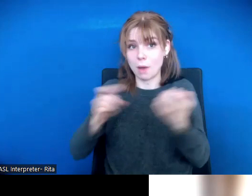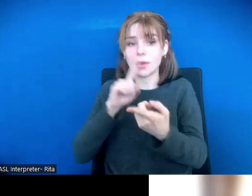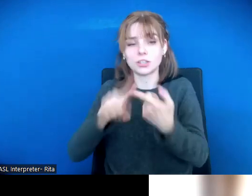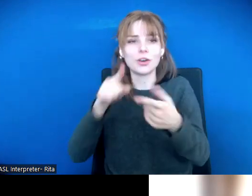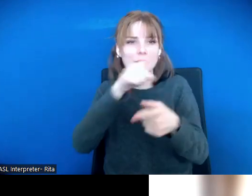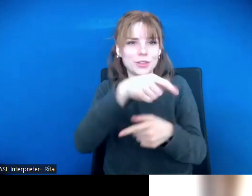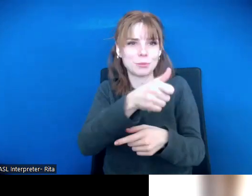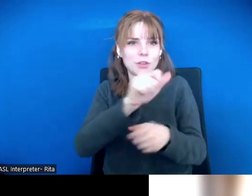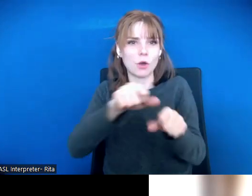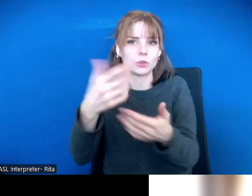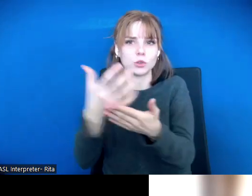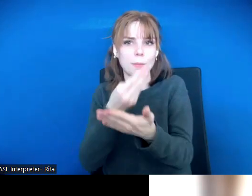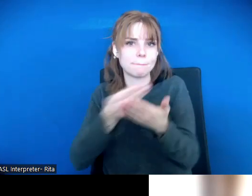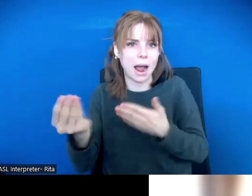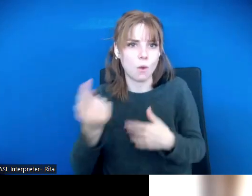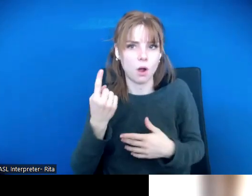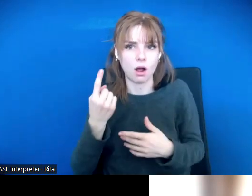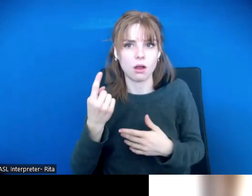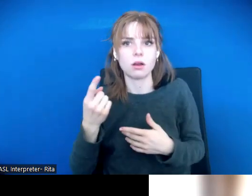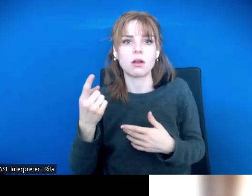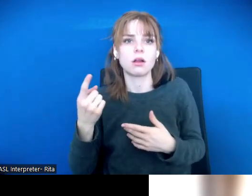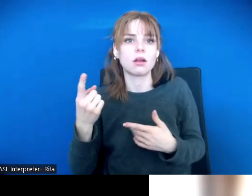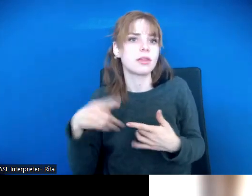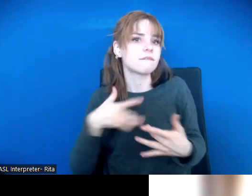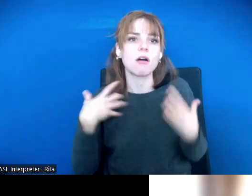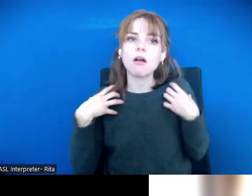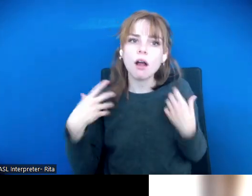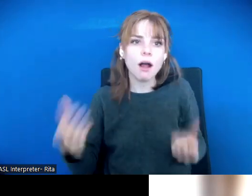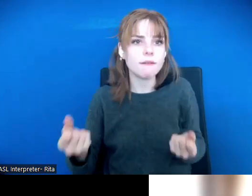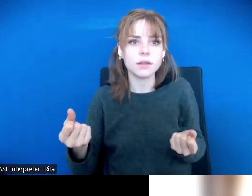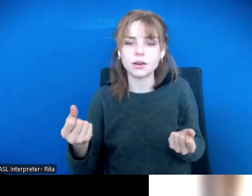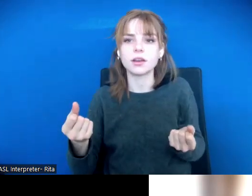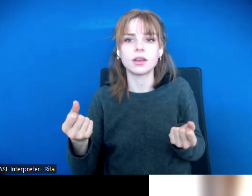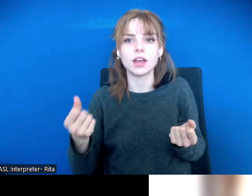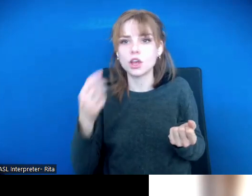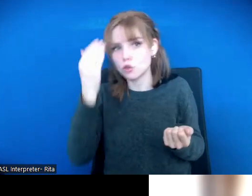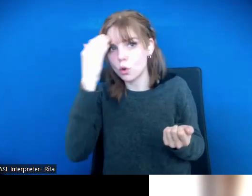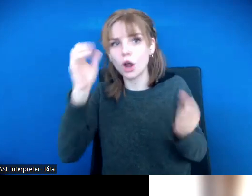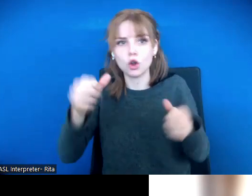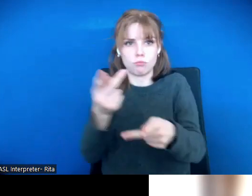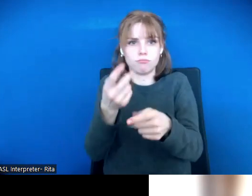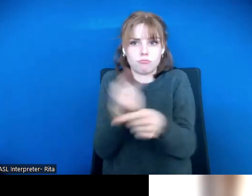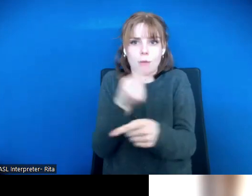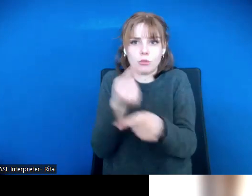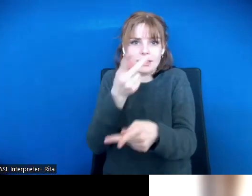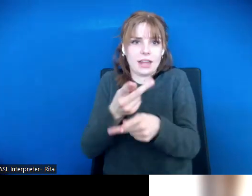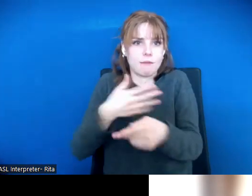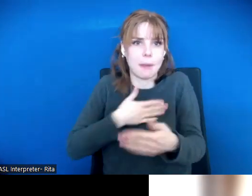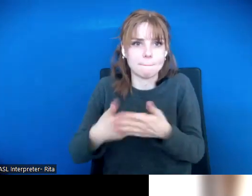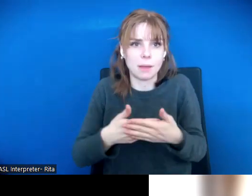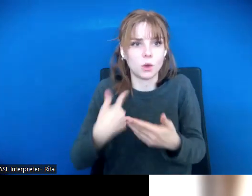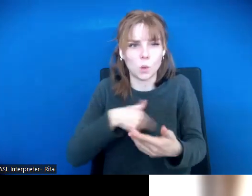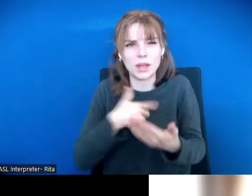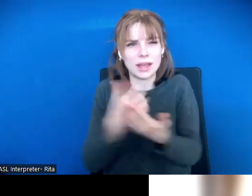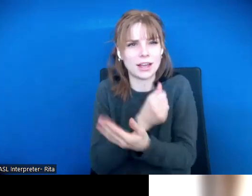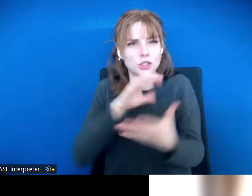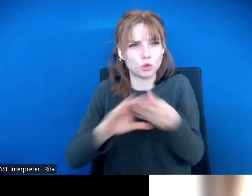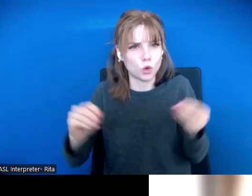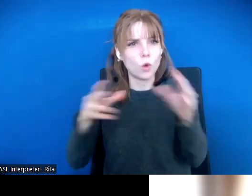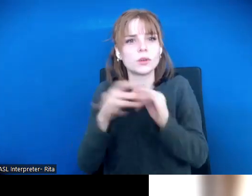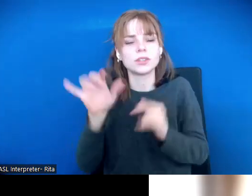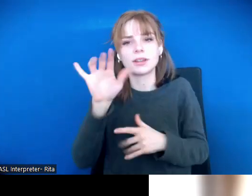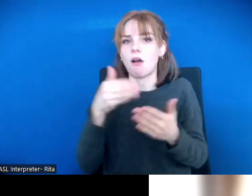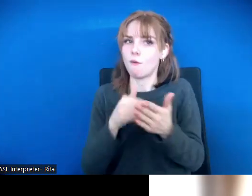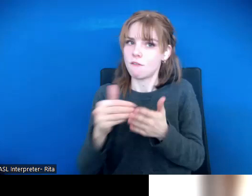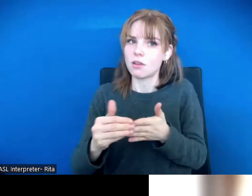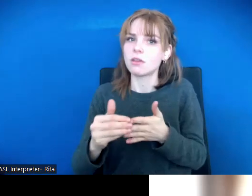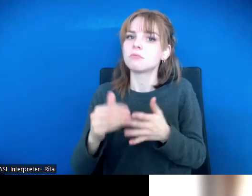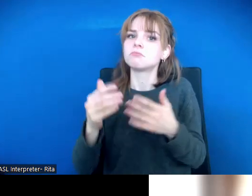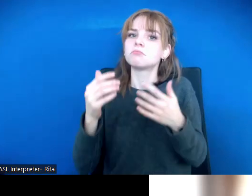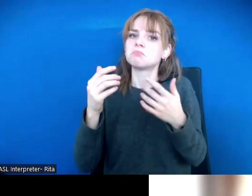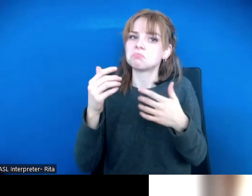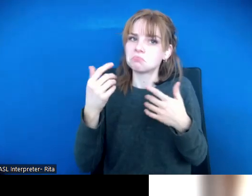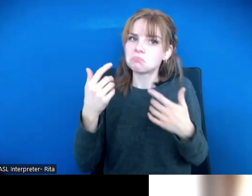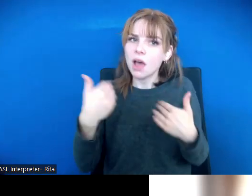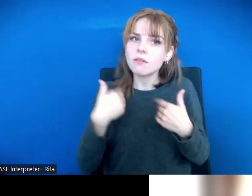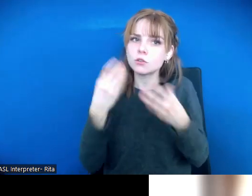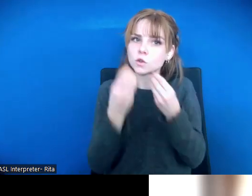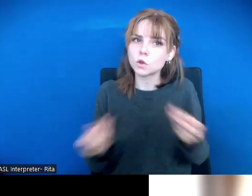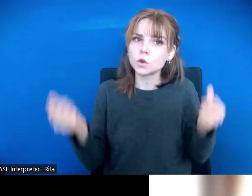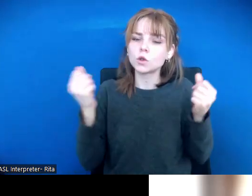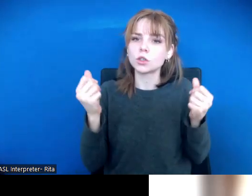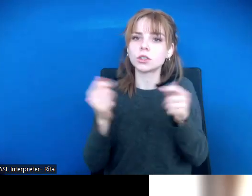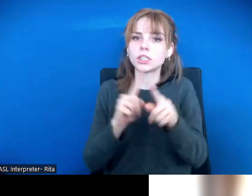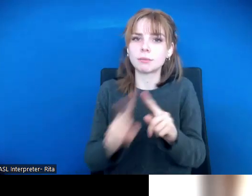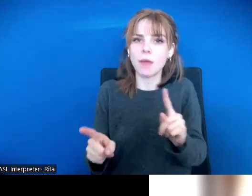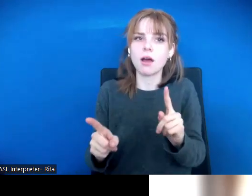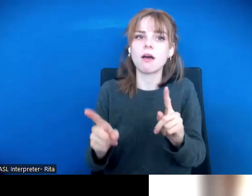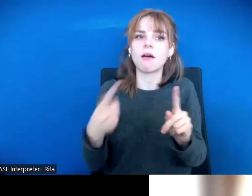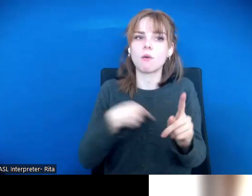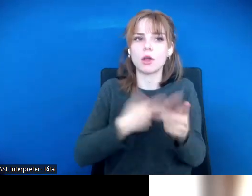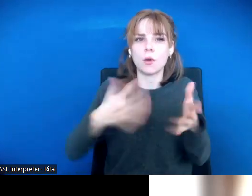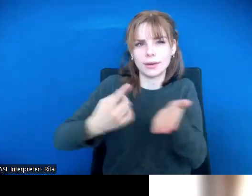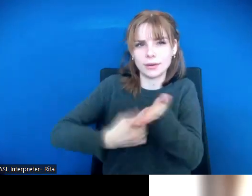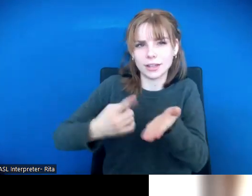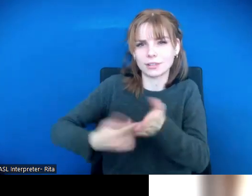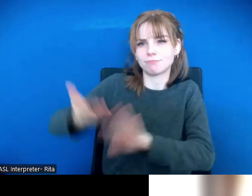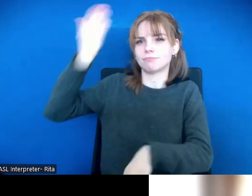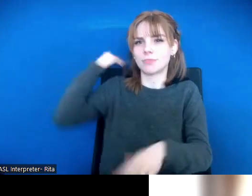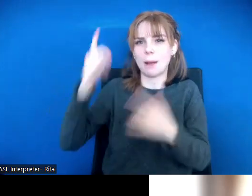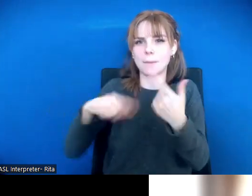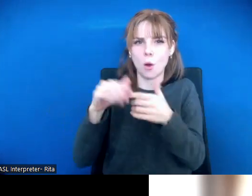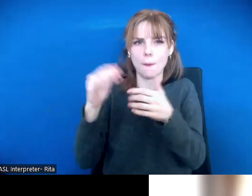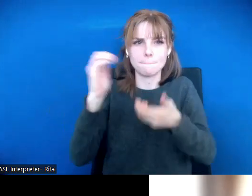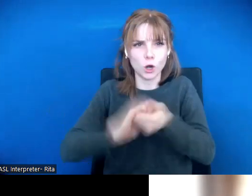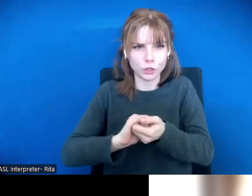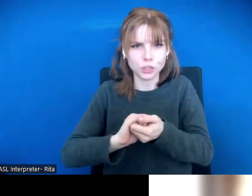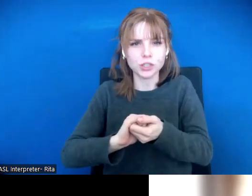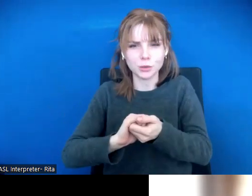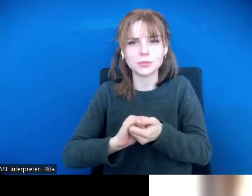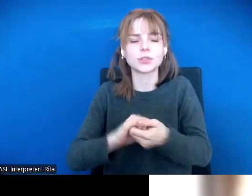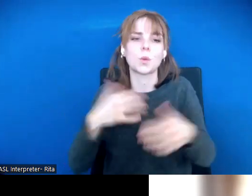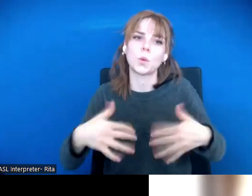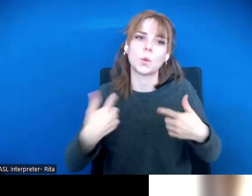would work for them.